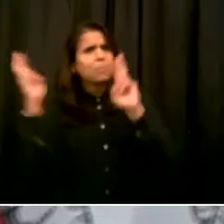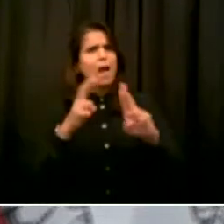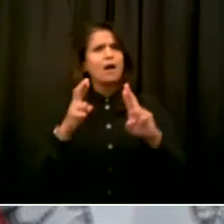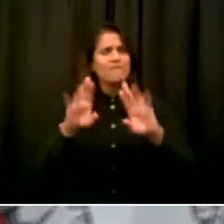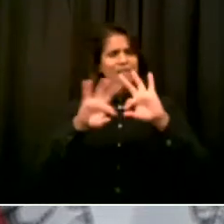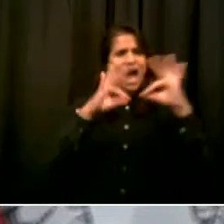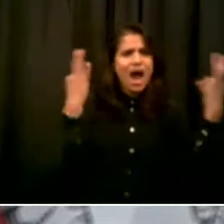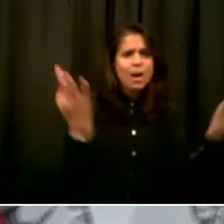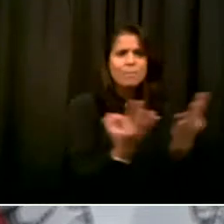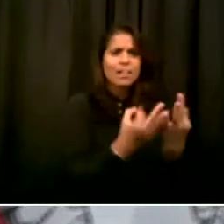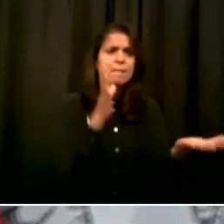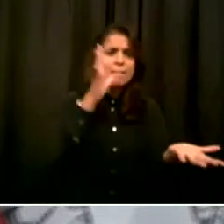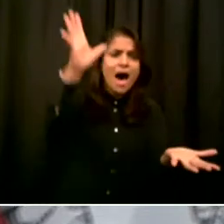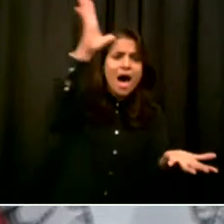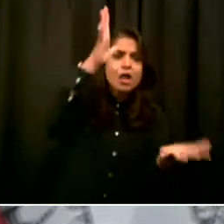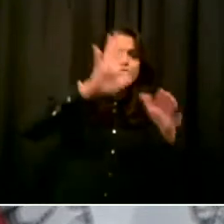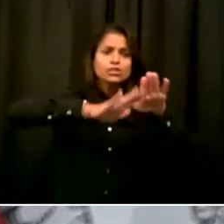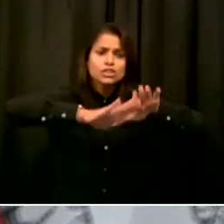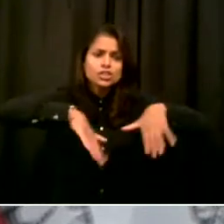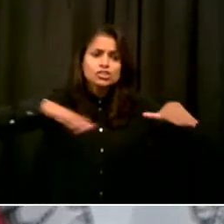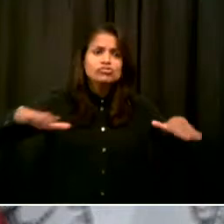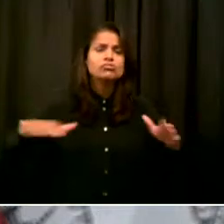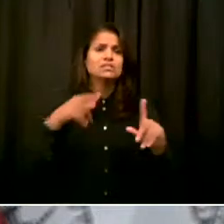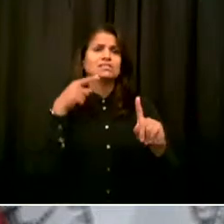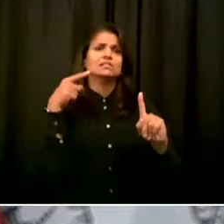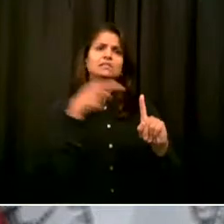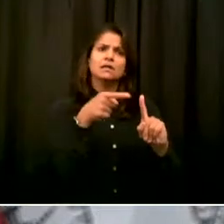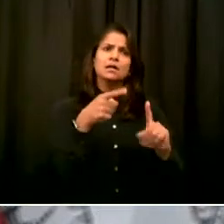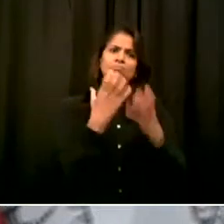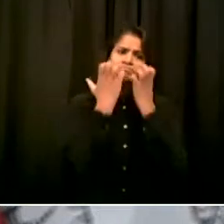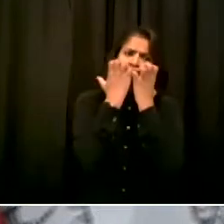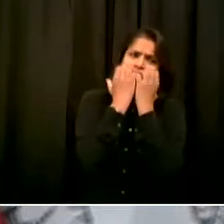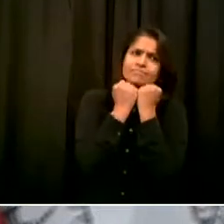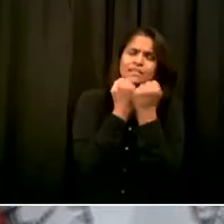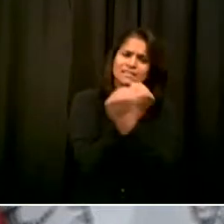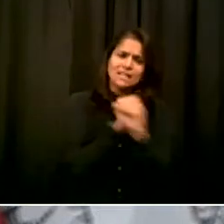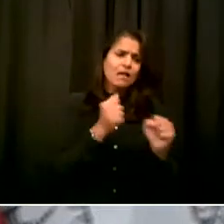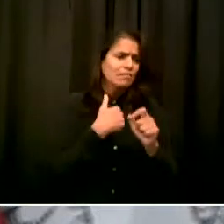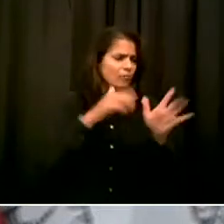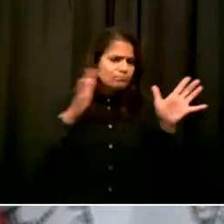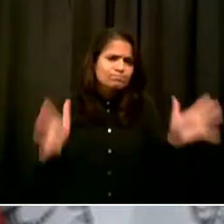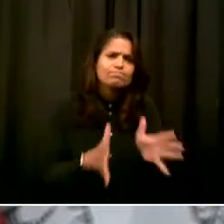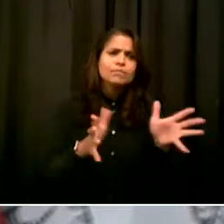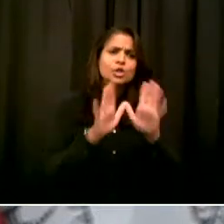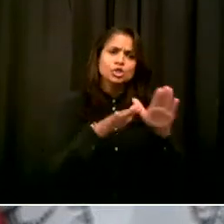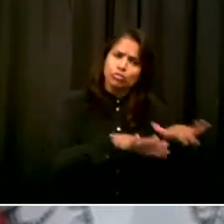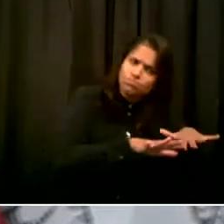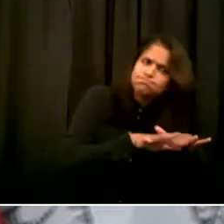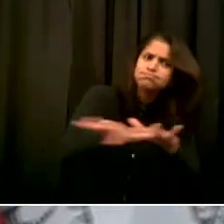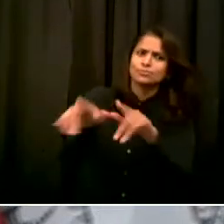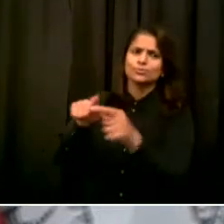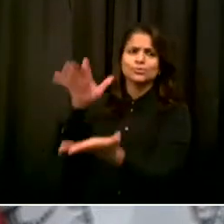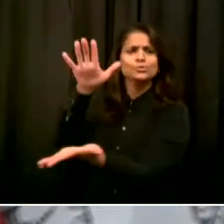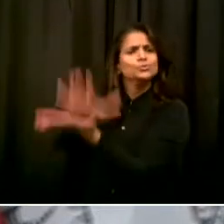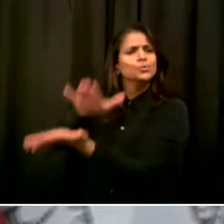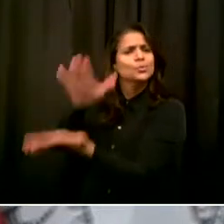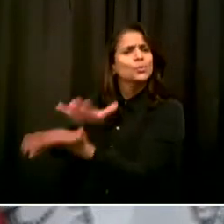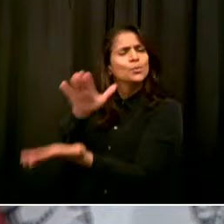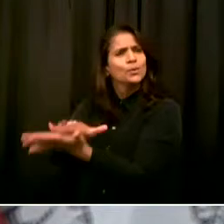MAXIMUM. WE WANT TO RESPECT THH FAMILIEES WHO WANT IN-PERSON